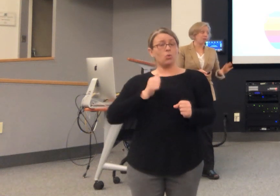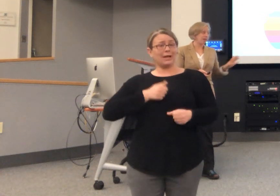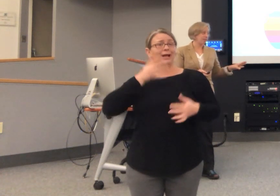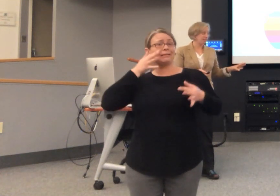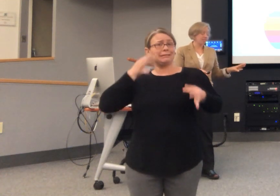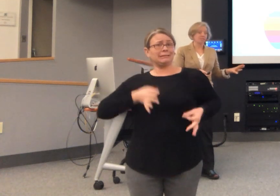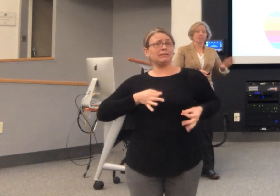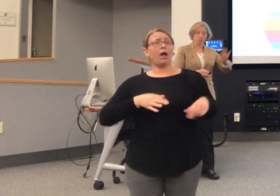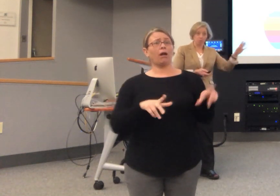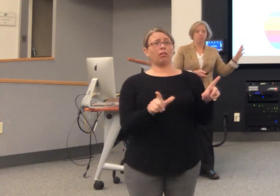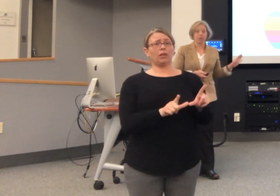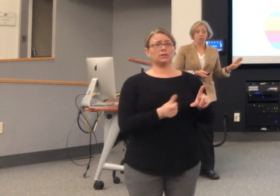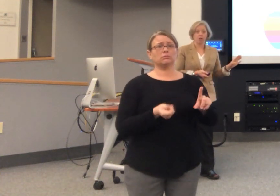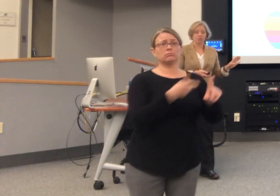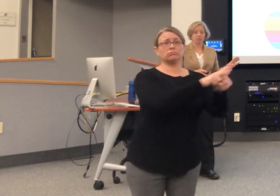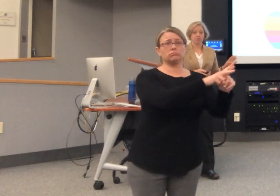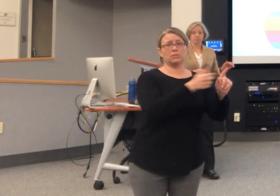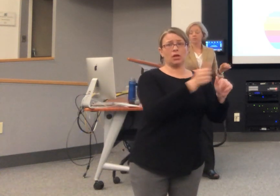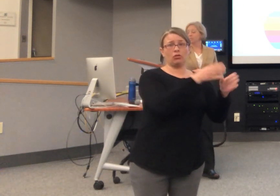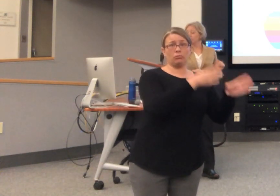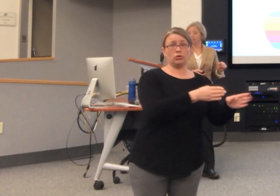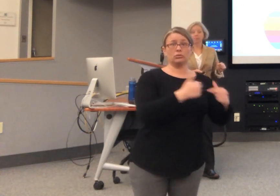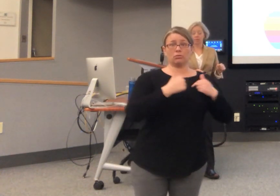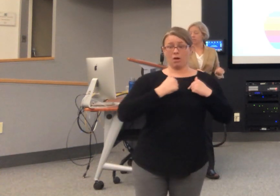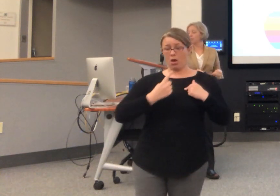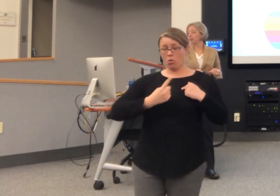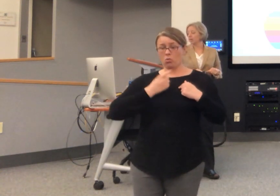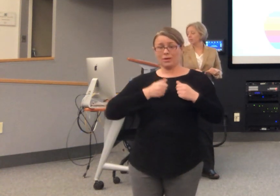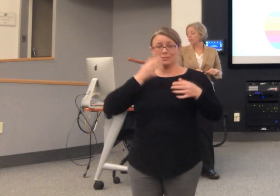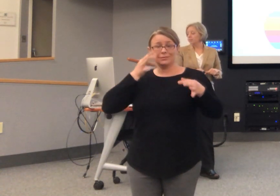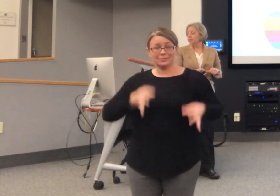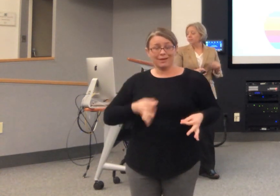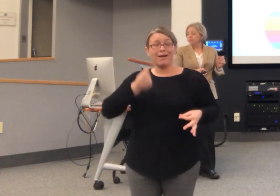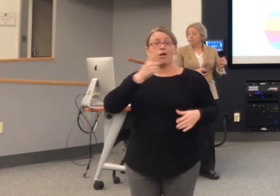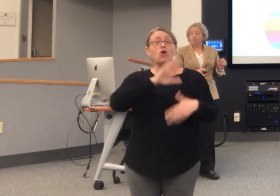from that licensing with my co-authors to make it to then doing that.